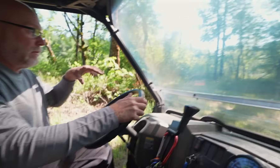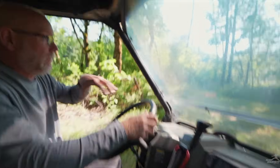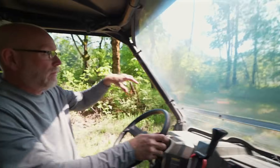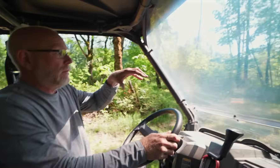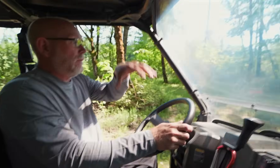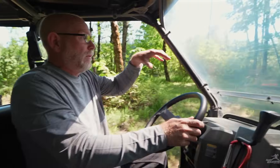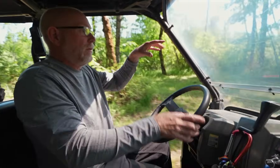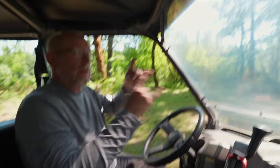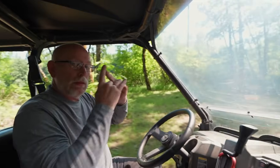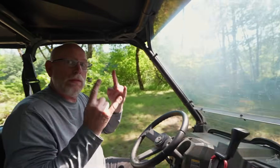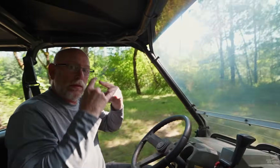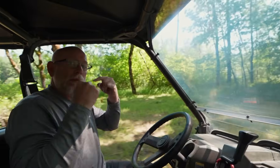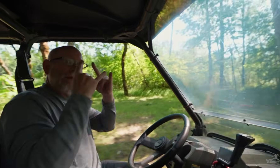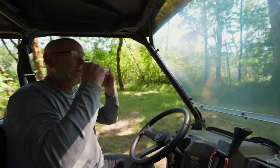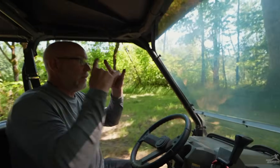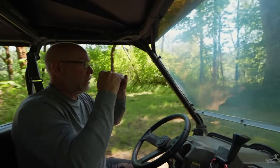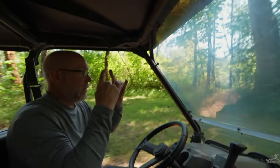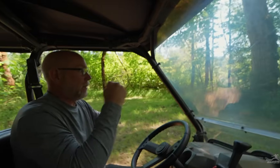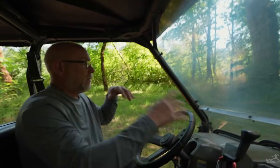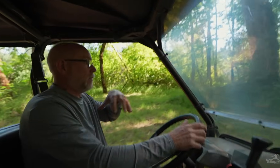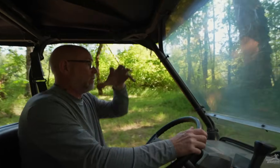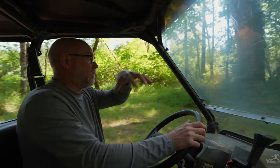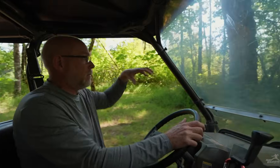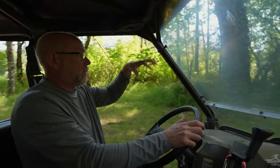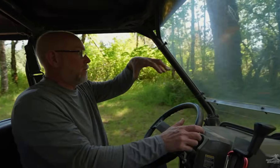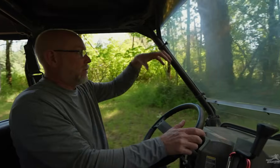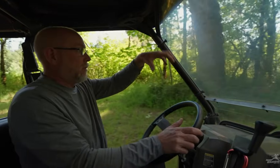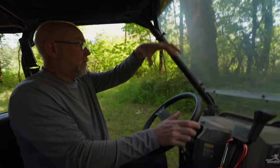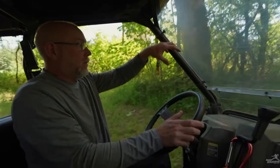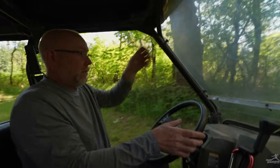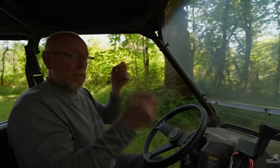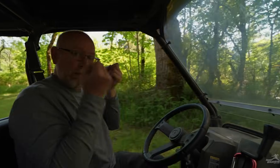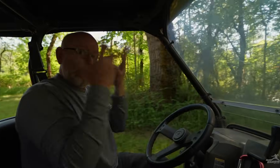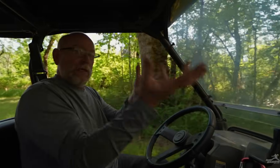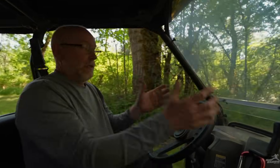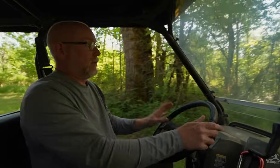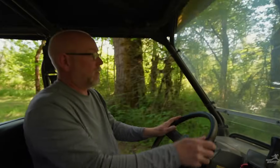There are many camp sites here.